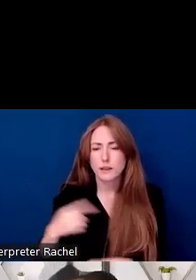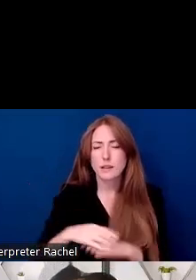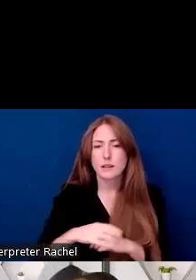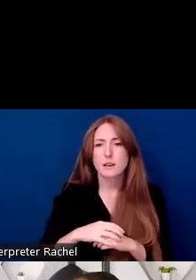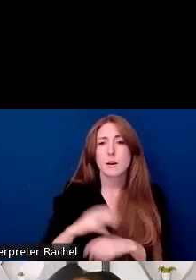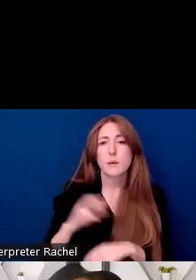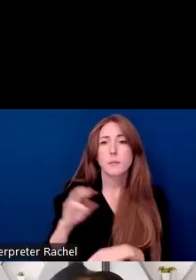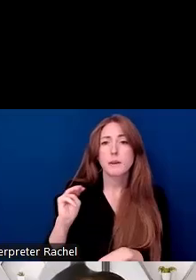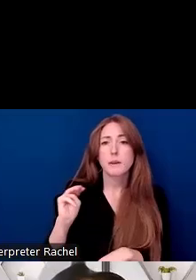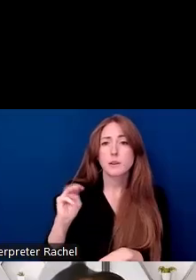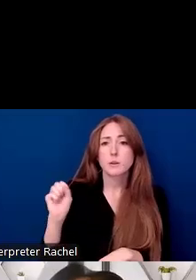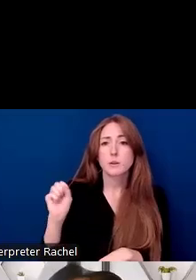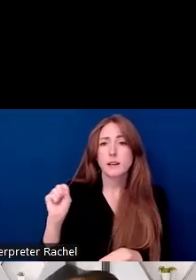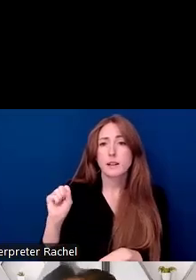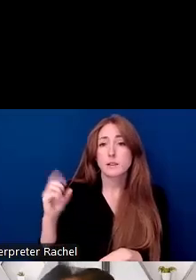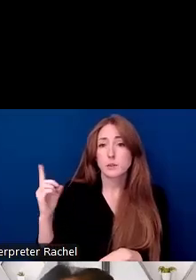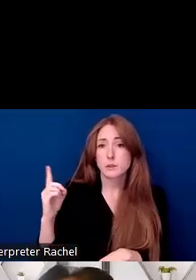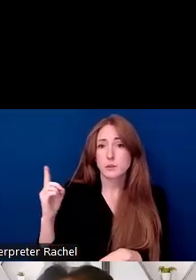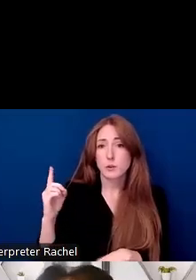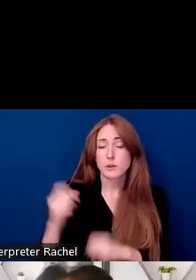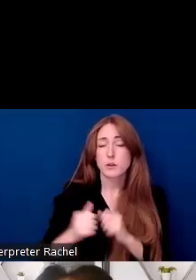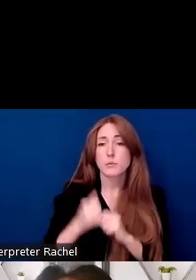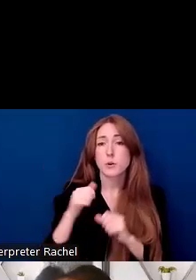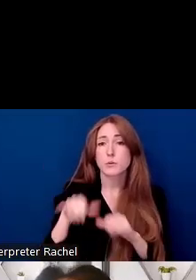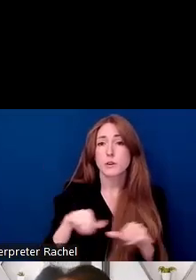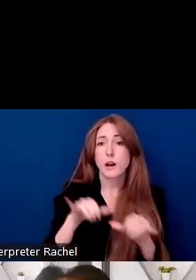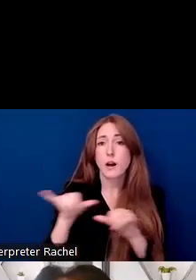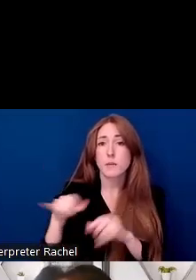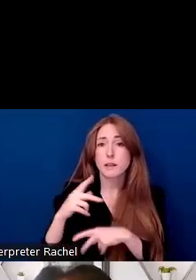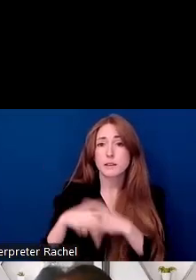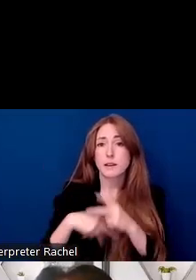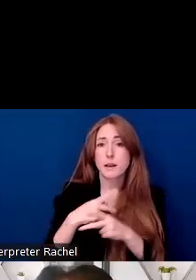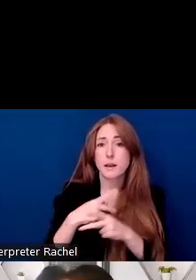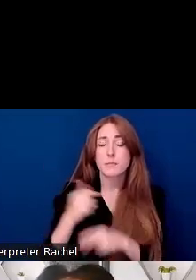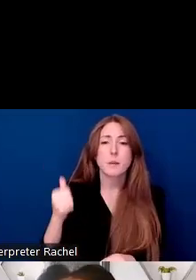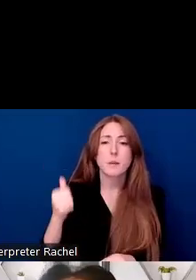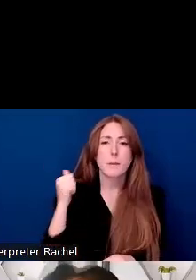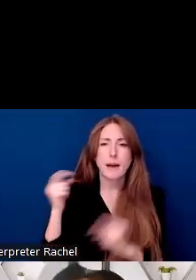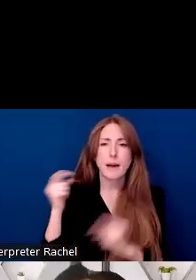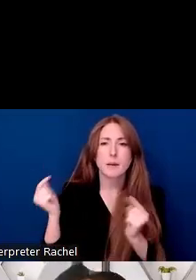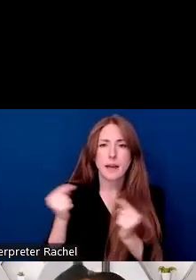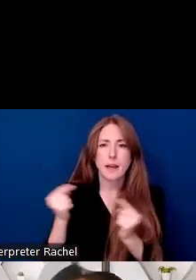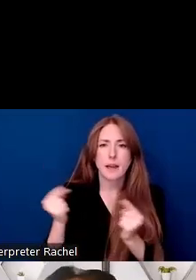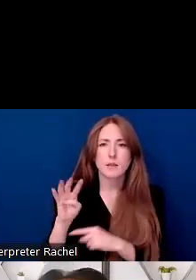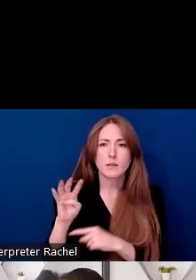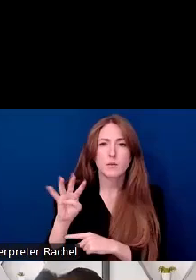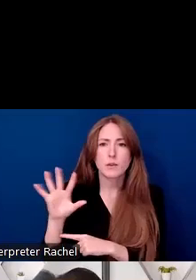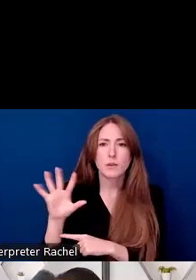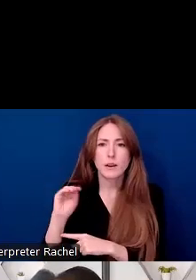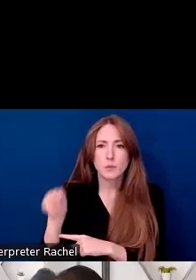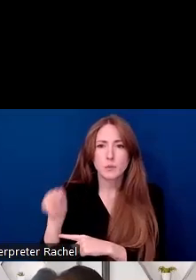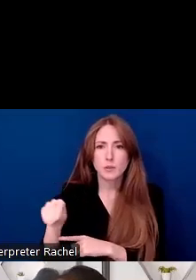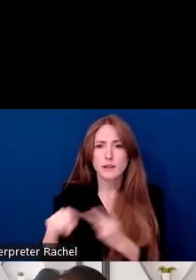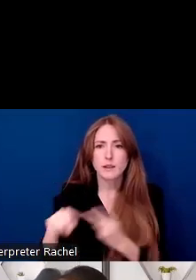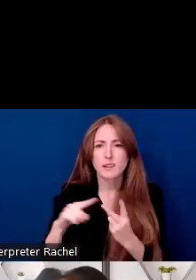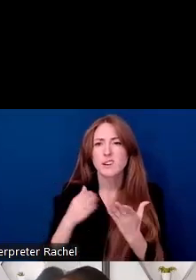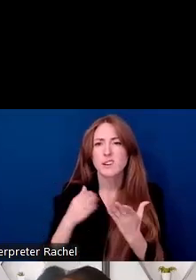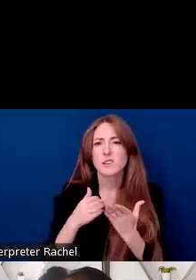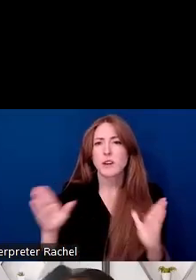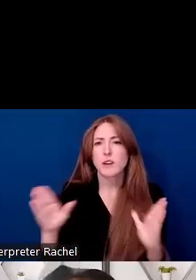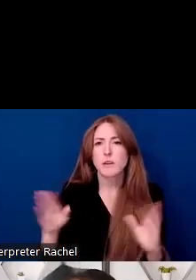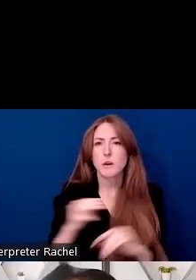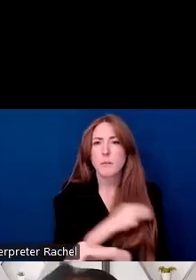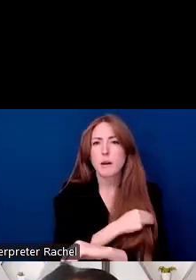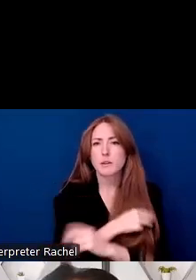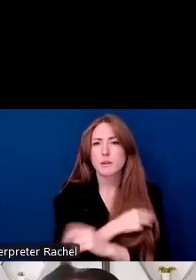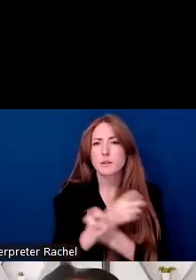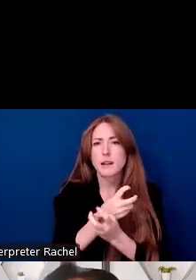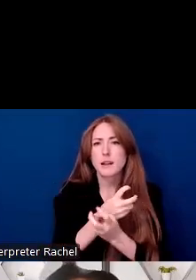the common type was back pain by 45%, followed by general musculoskeletal disorder 27%,